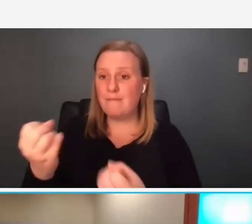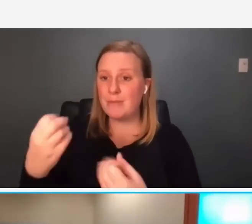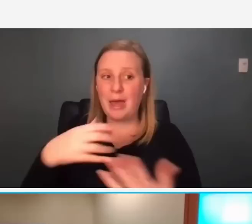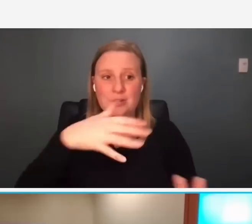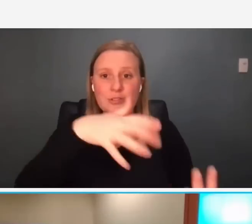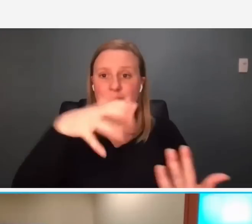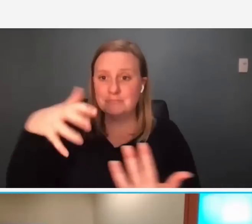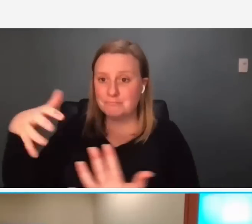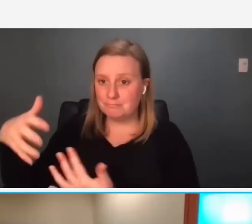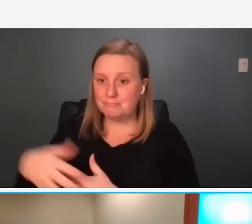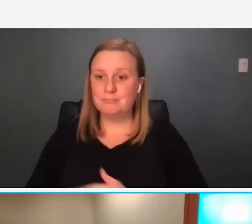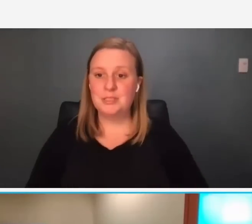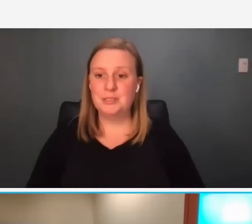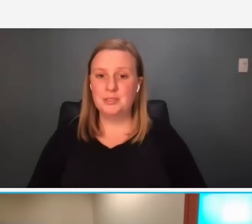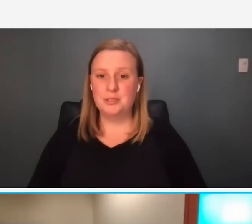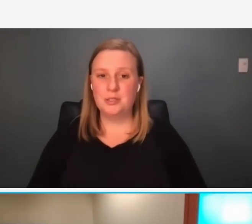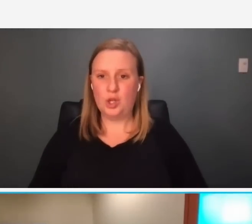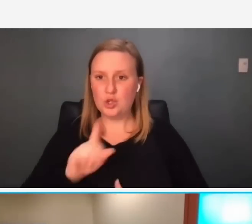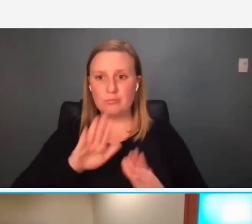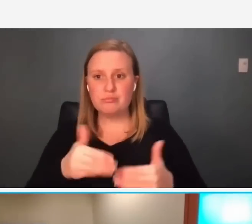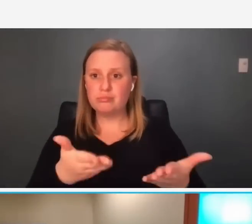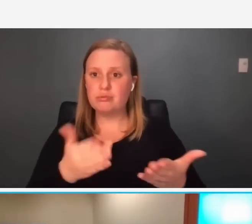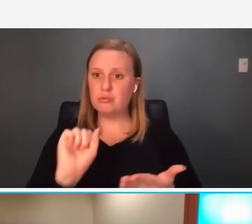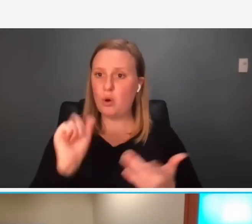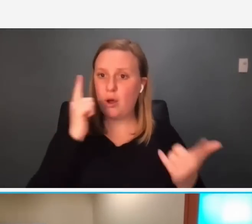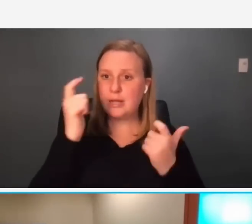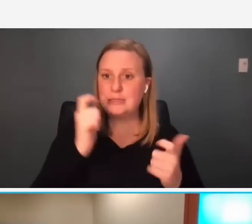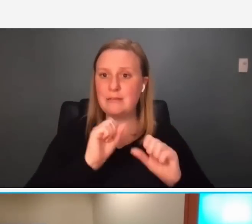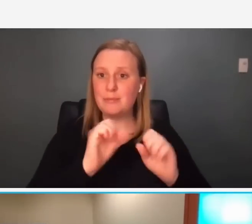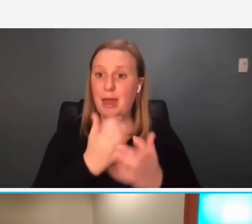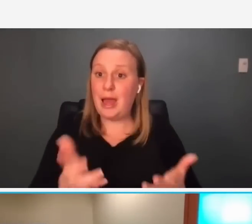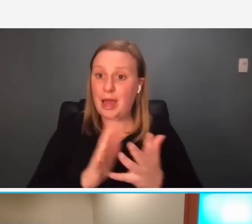How you can engage in that will be through online submissions, webinars, workshops and surveys.